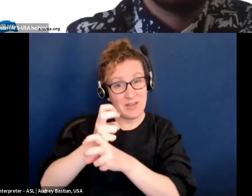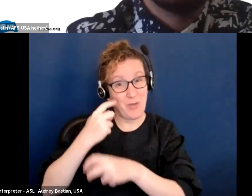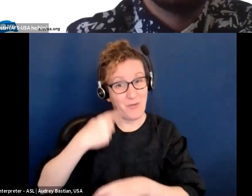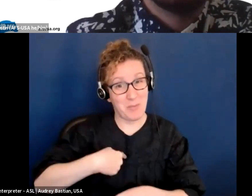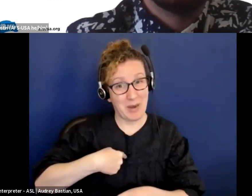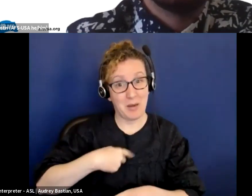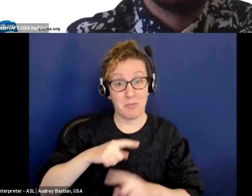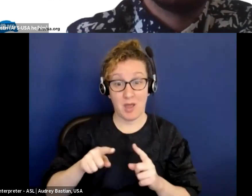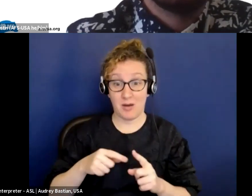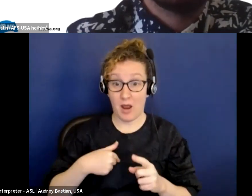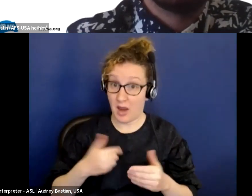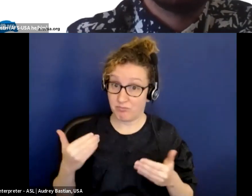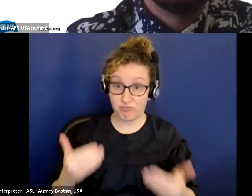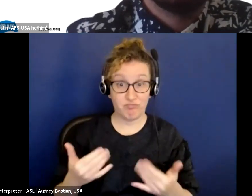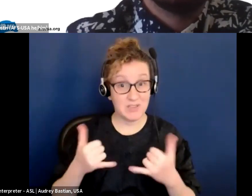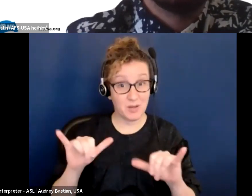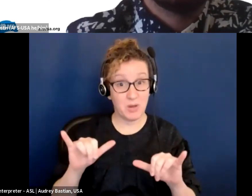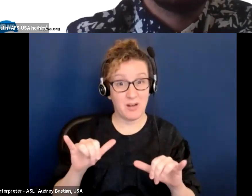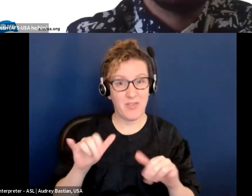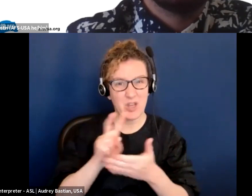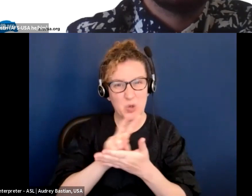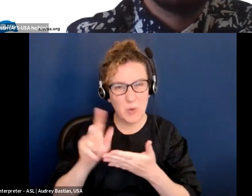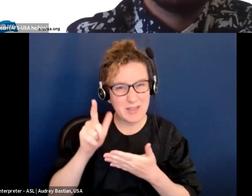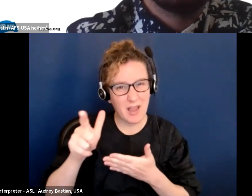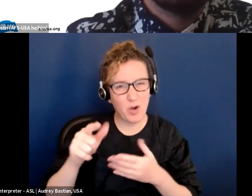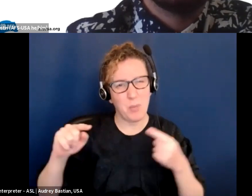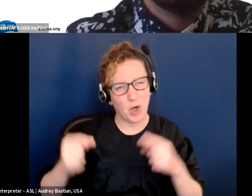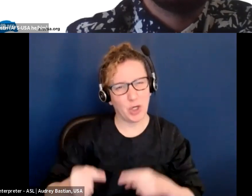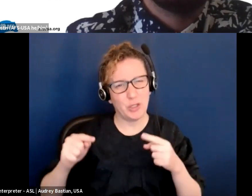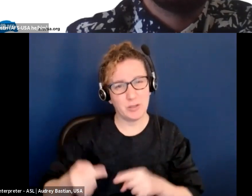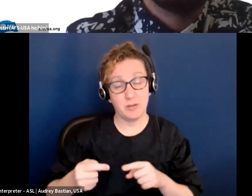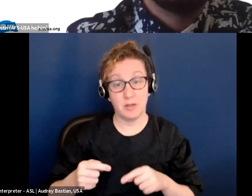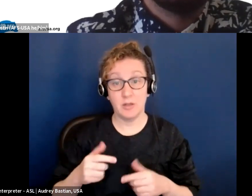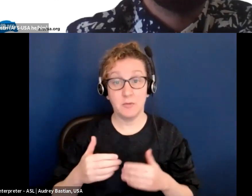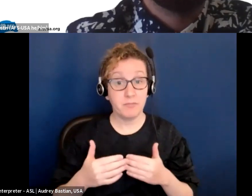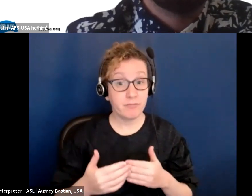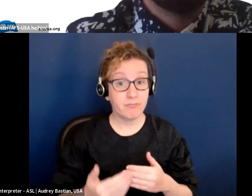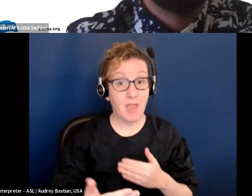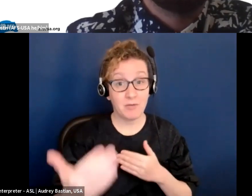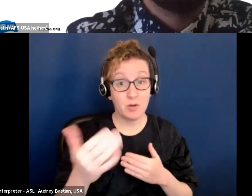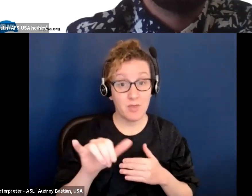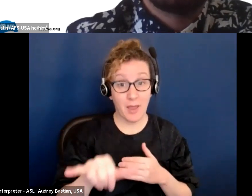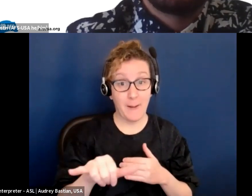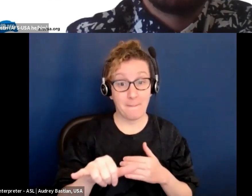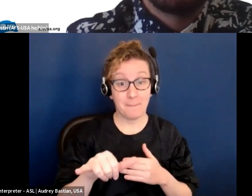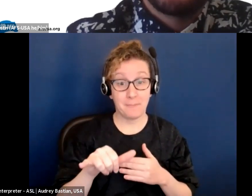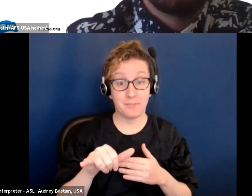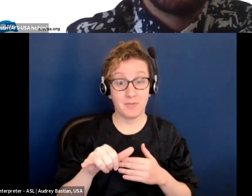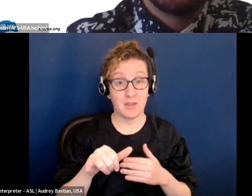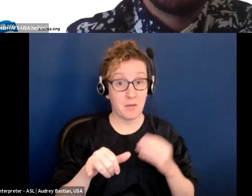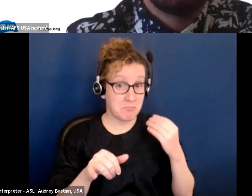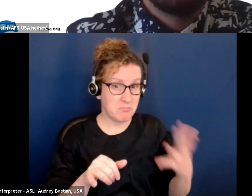of weeks after. After that, it was not explicit, but it was almost implicit. Maybe stay here